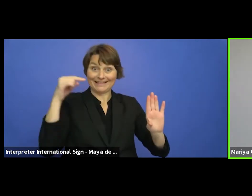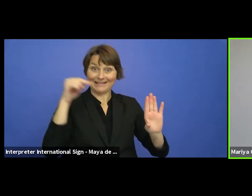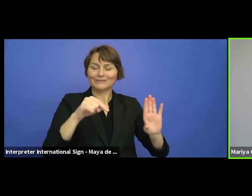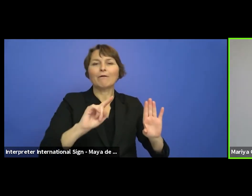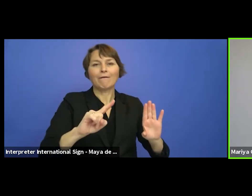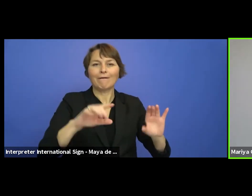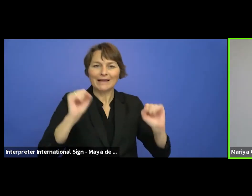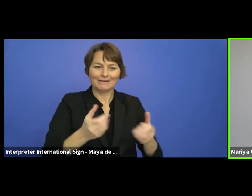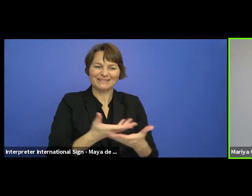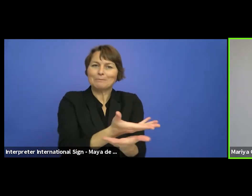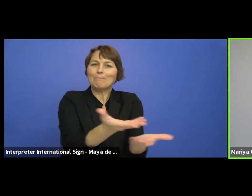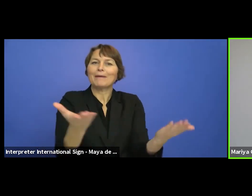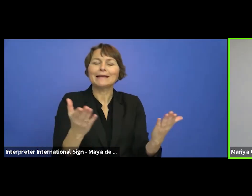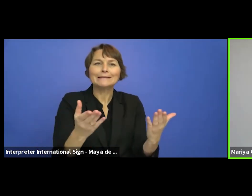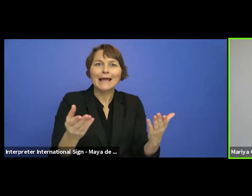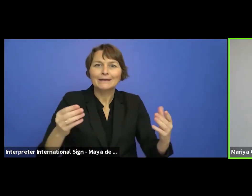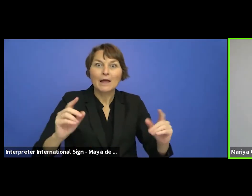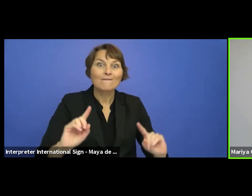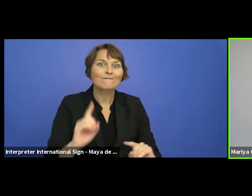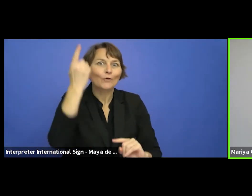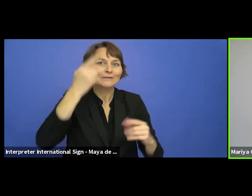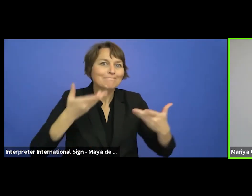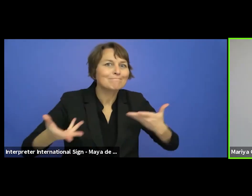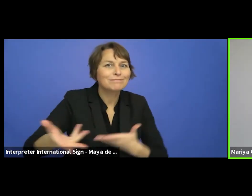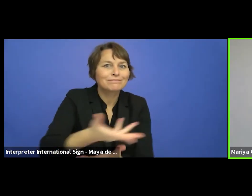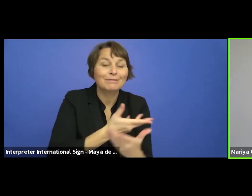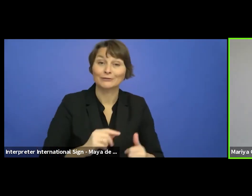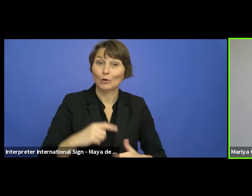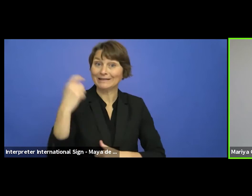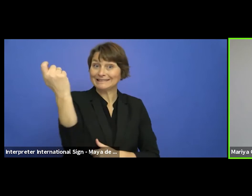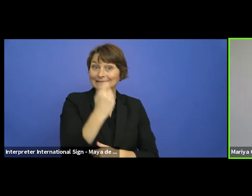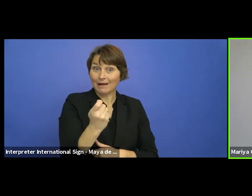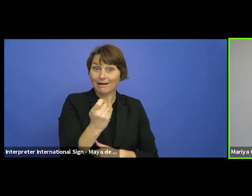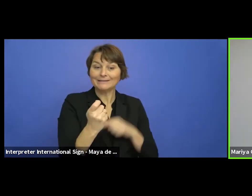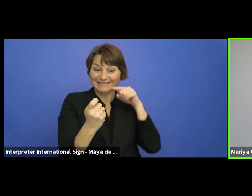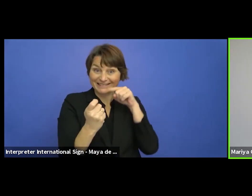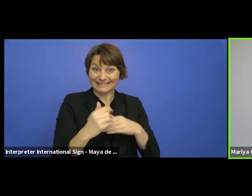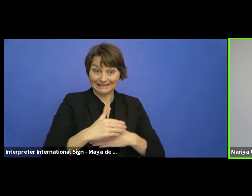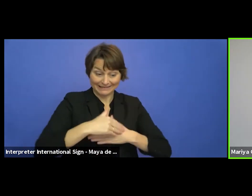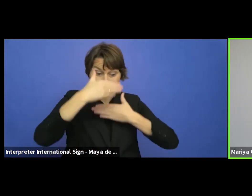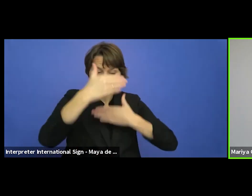contribution in the first design phase will be important. As the president Von der Leyen said it.